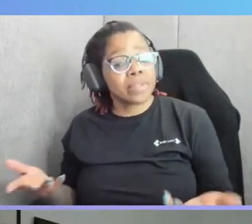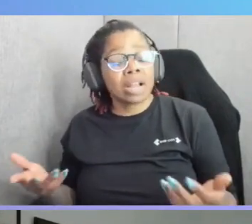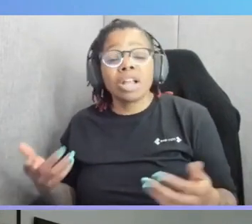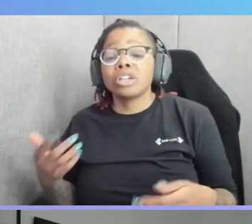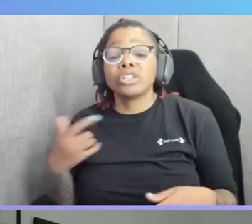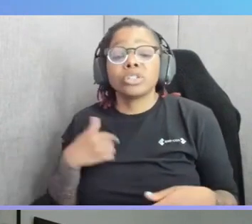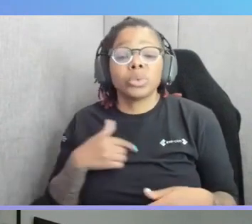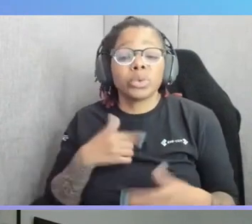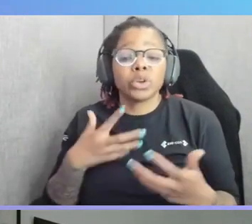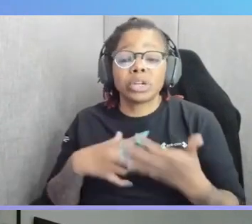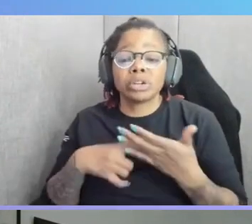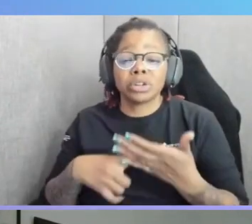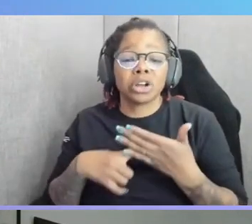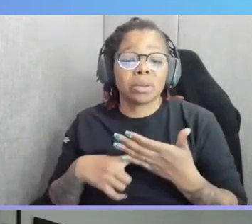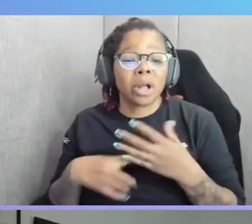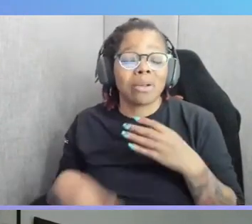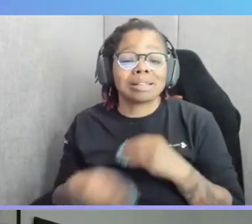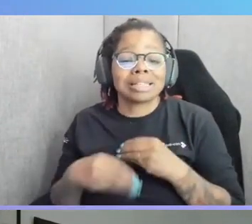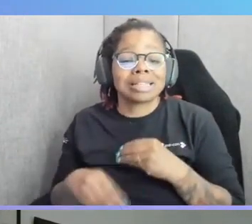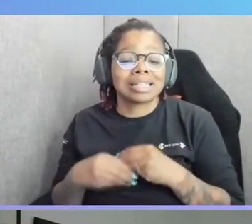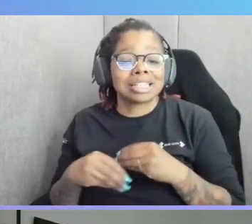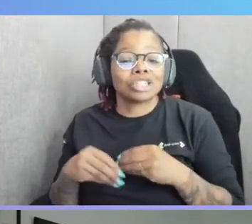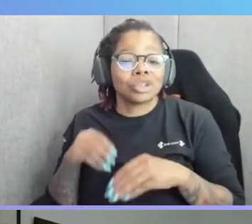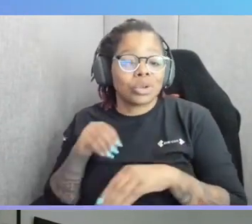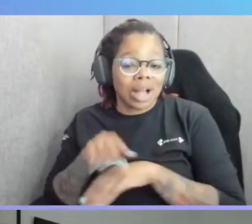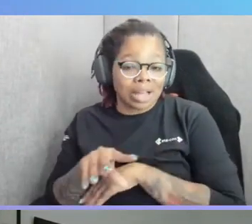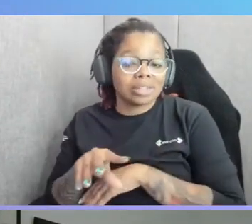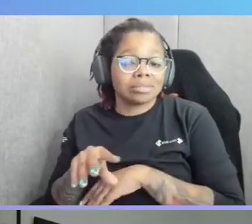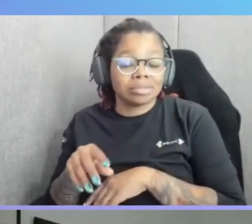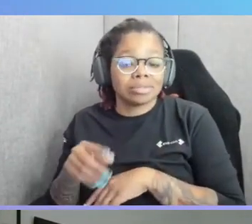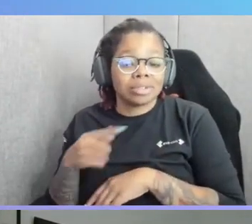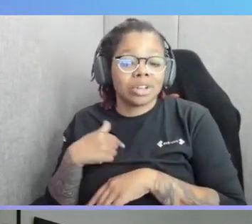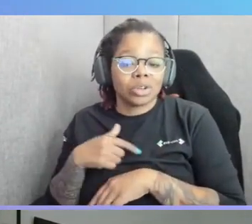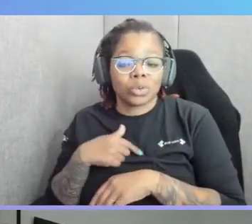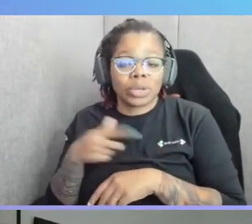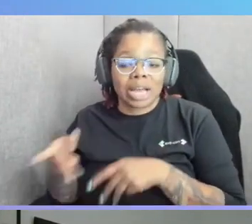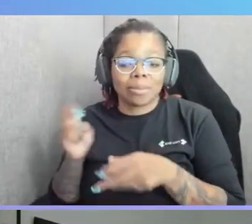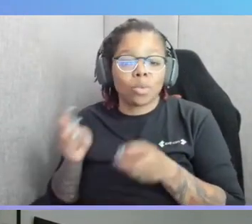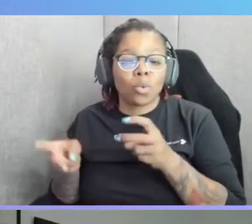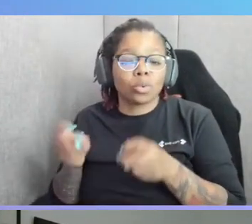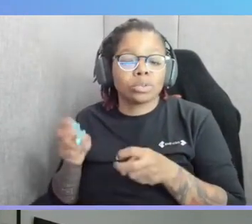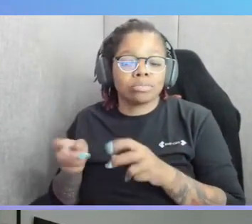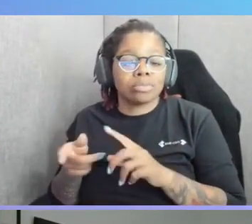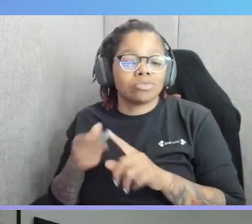additional guides that we kind of pulled out of what we heard